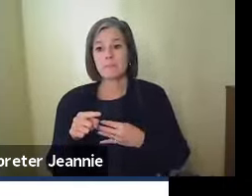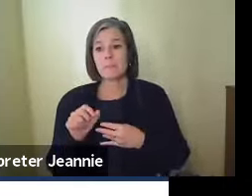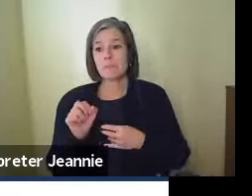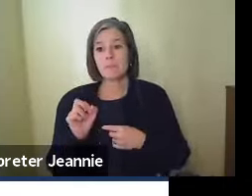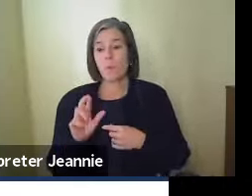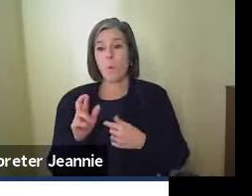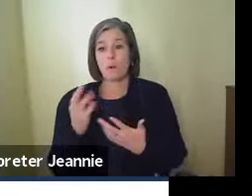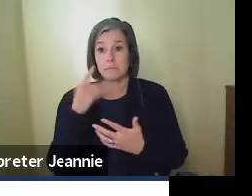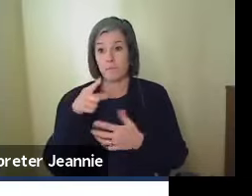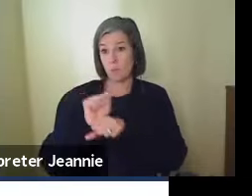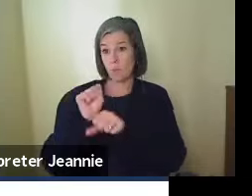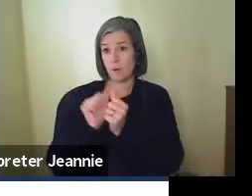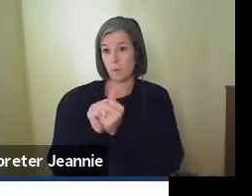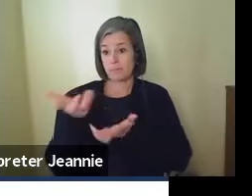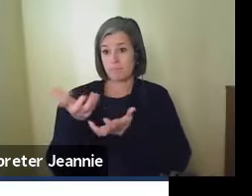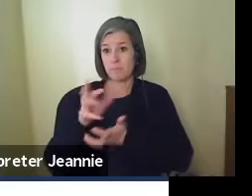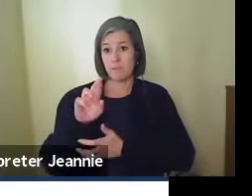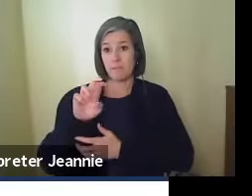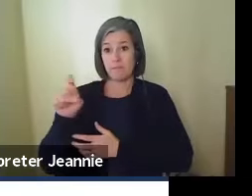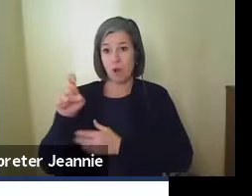if you are working with a pharmacy that will be worked out between you and the pharmacy.